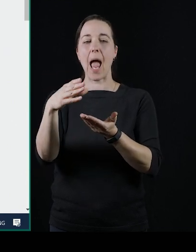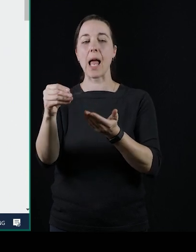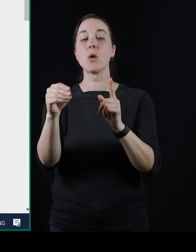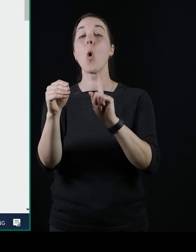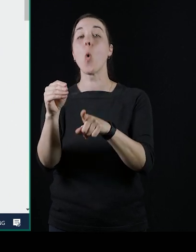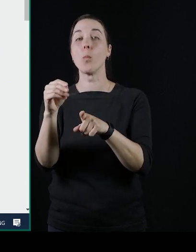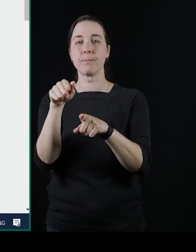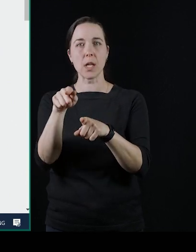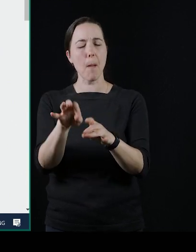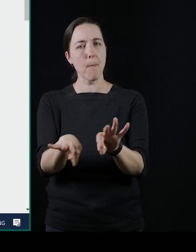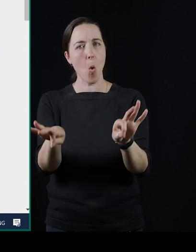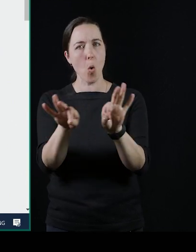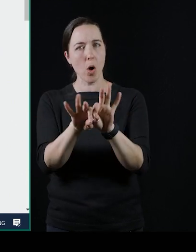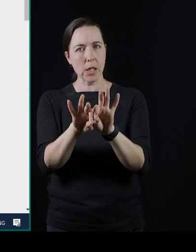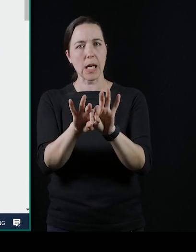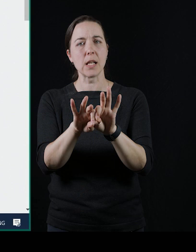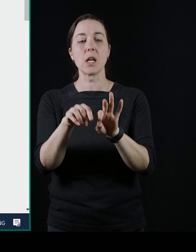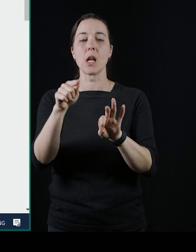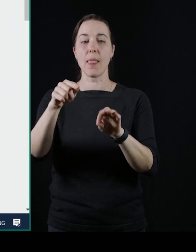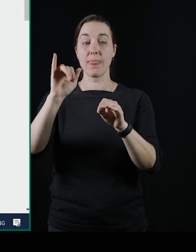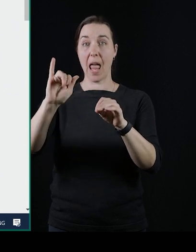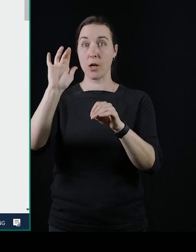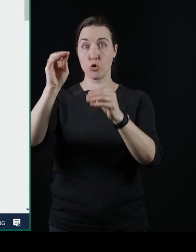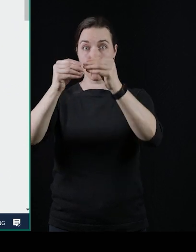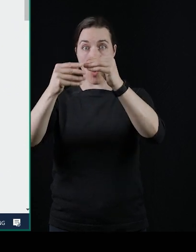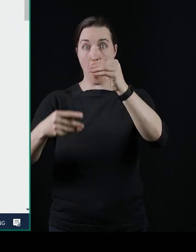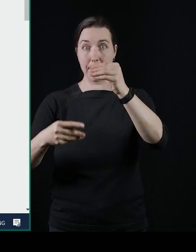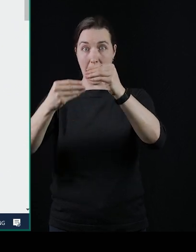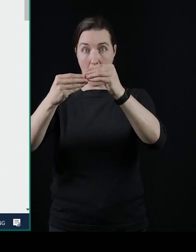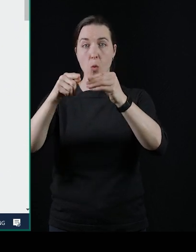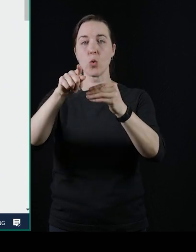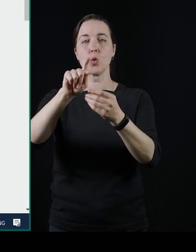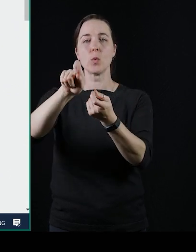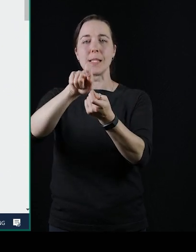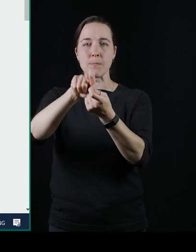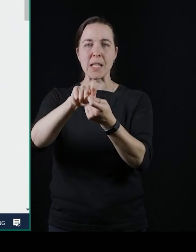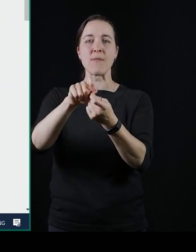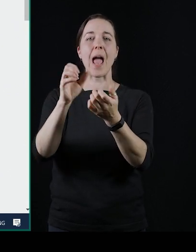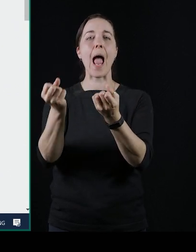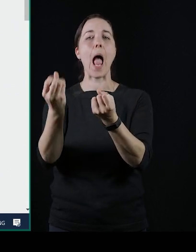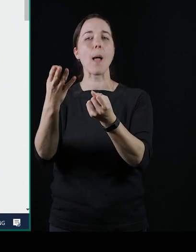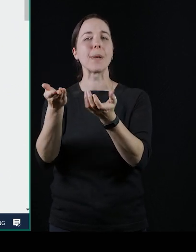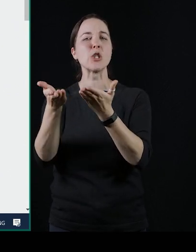And here is a very important drop down that we specify the number of servers per machine, right?